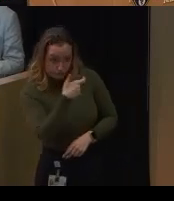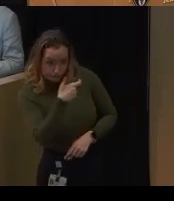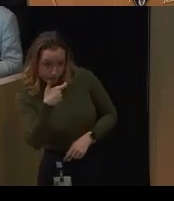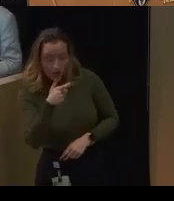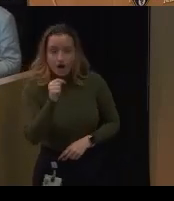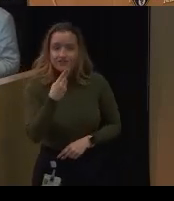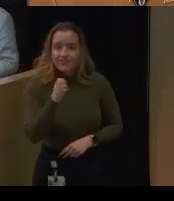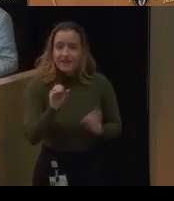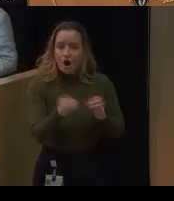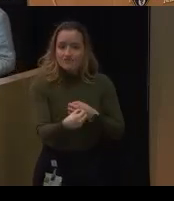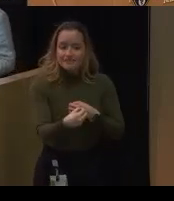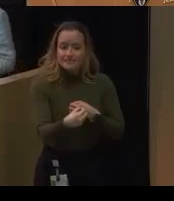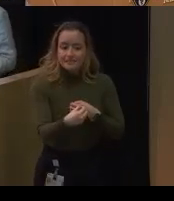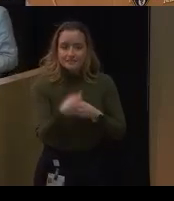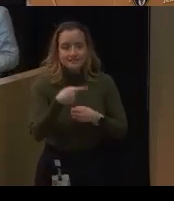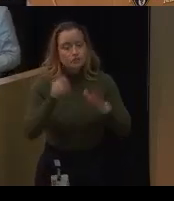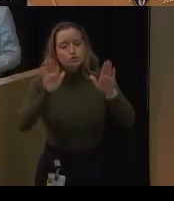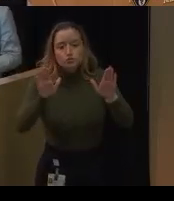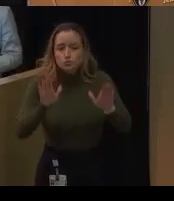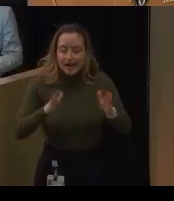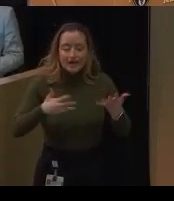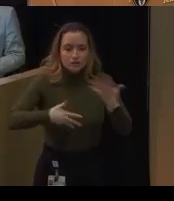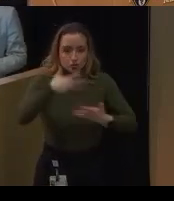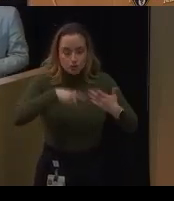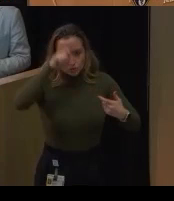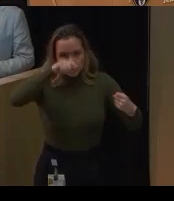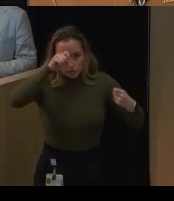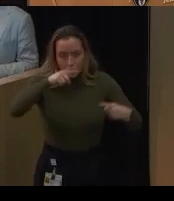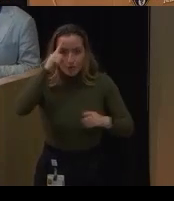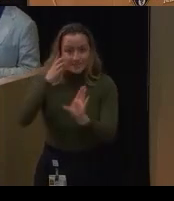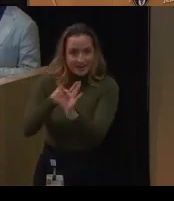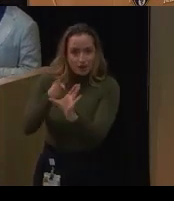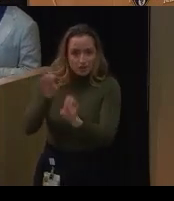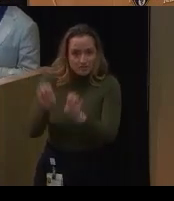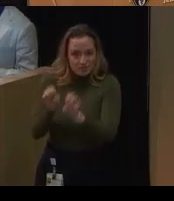which as it turns out is a great social stimulus for psychology experiments if you've ever seen the